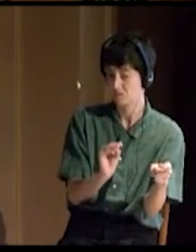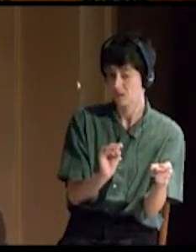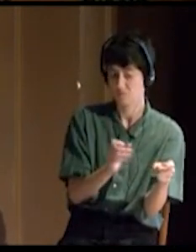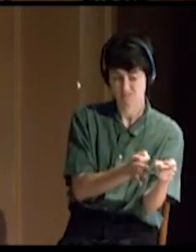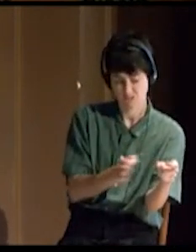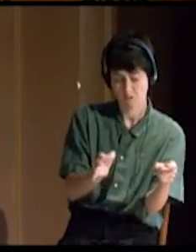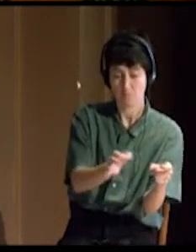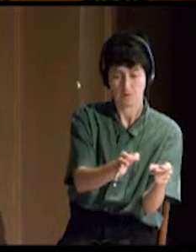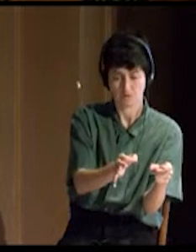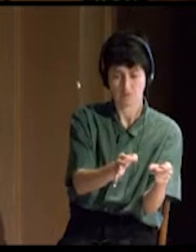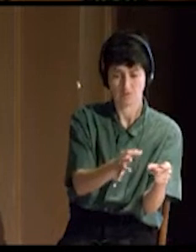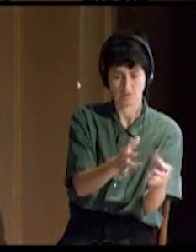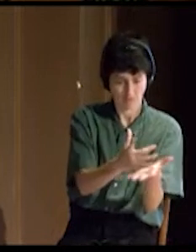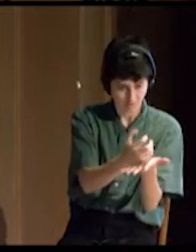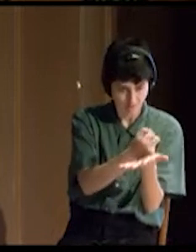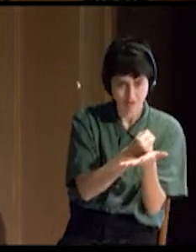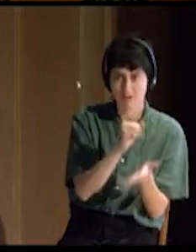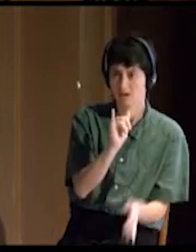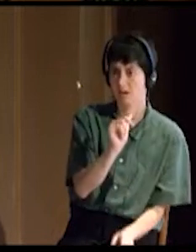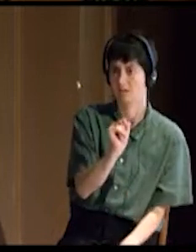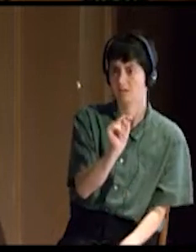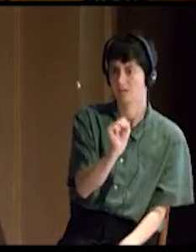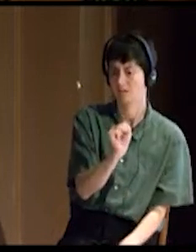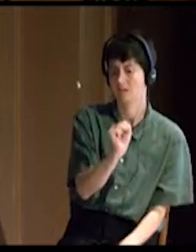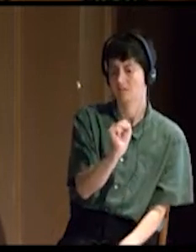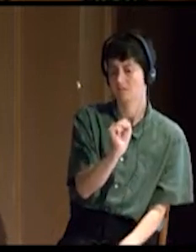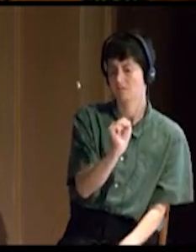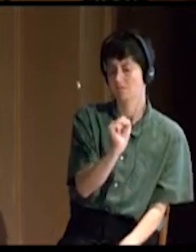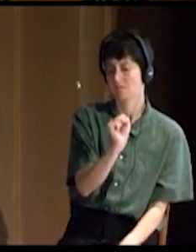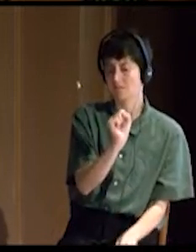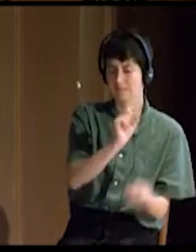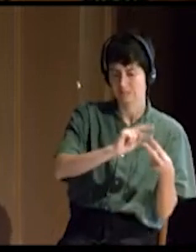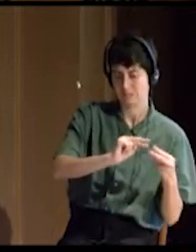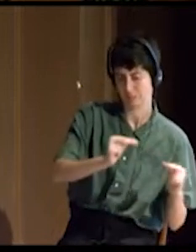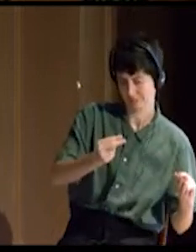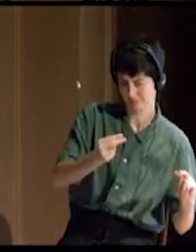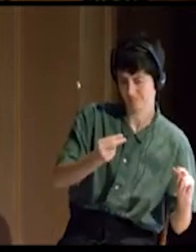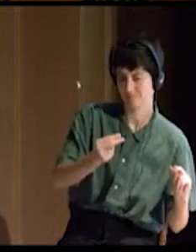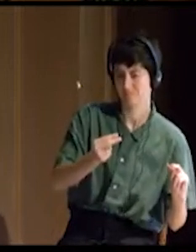And here are the raw numbers in pink and in green. And then I also wanted